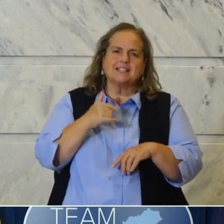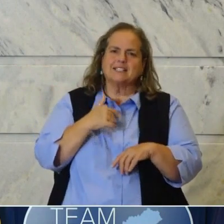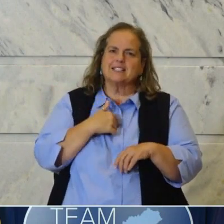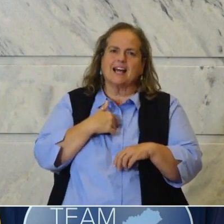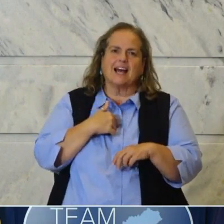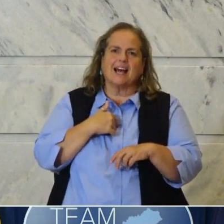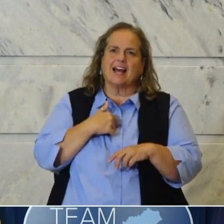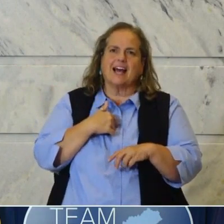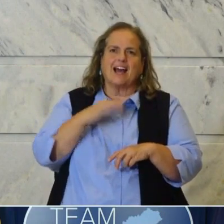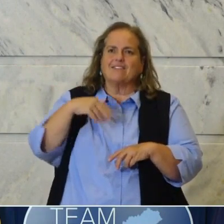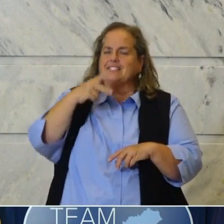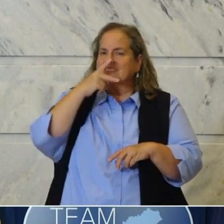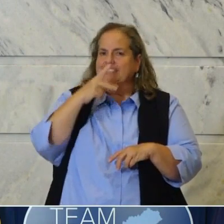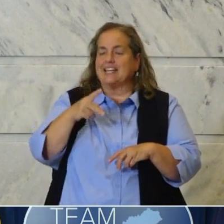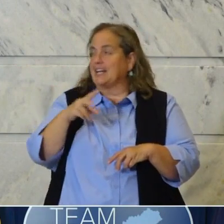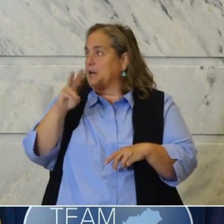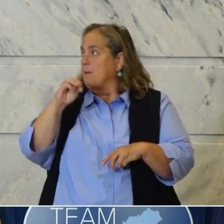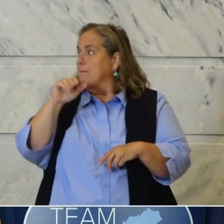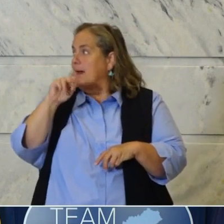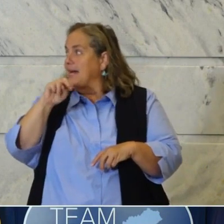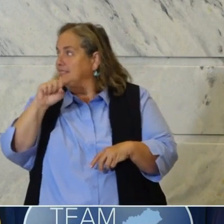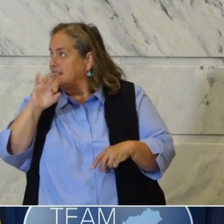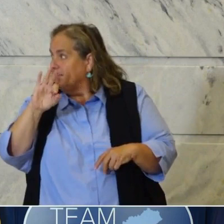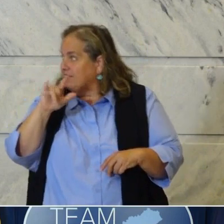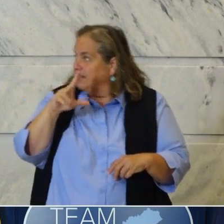Mansfield And what, three months